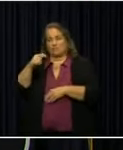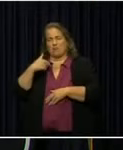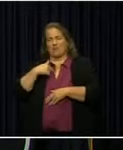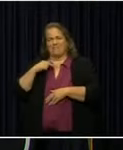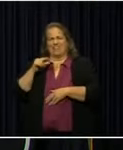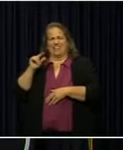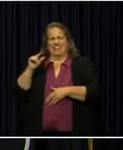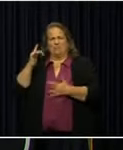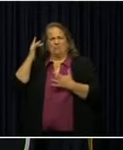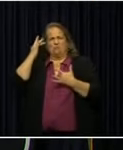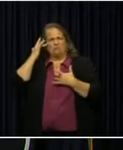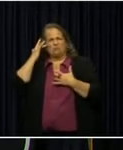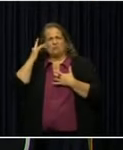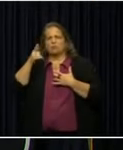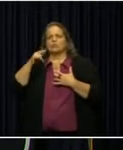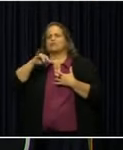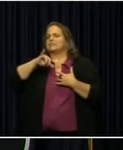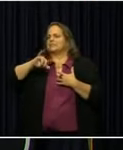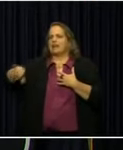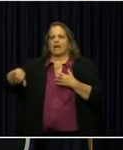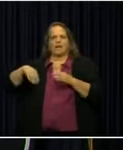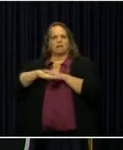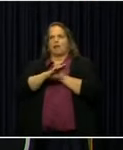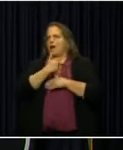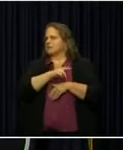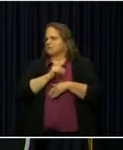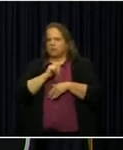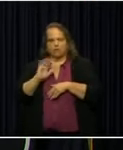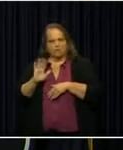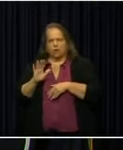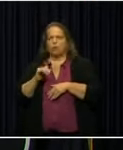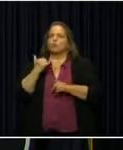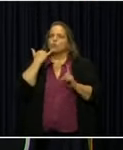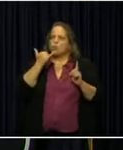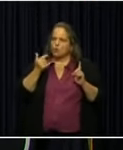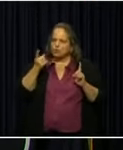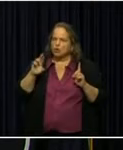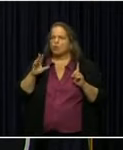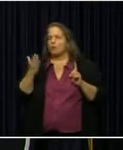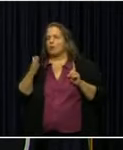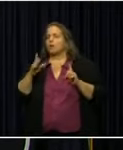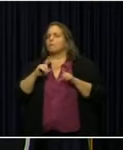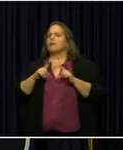WHEN AND THE HOW AS YOU HAVE SEEN FROM ANY OTHER STATE. BUT WE'RE GOING TO PROVIDE MORE